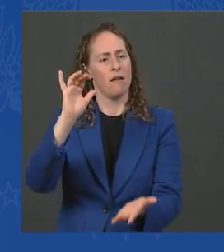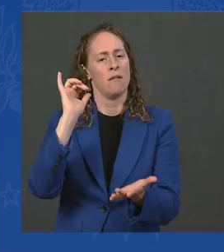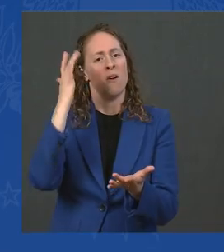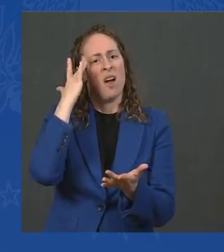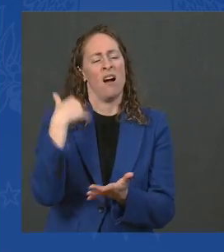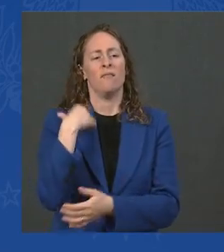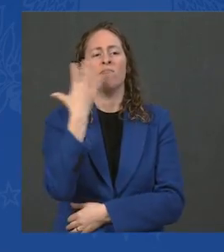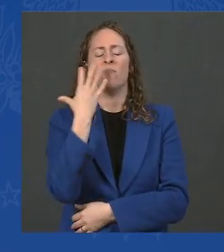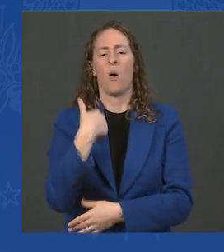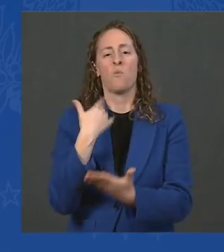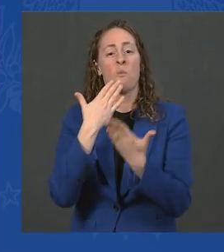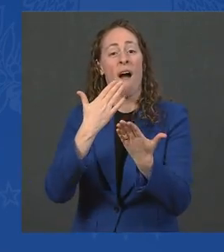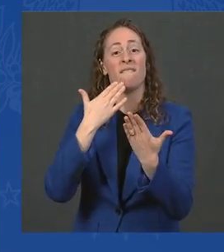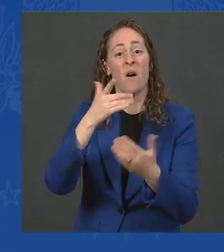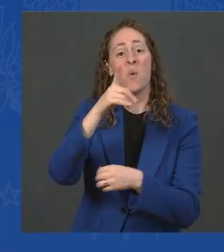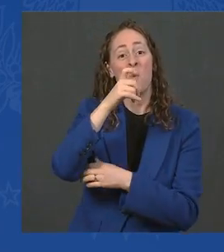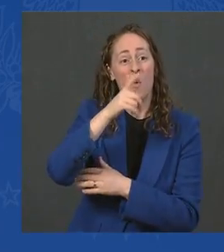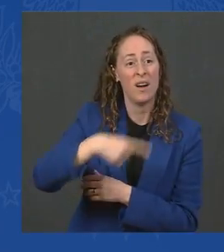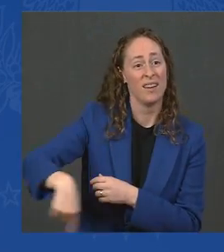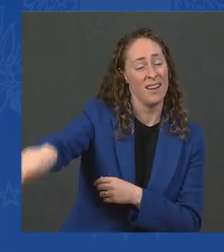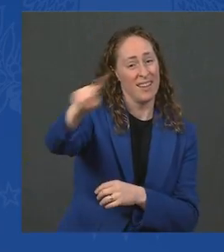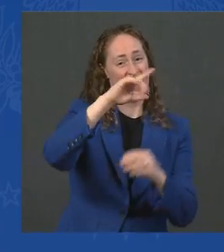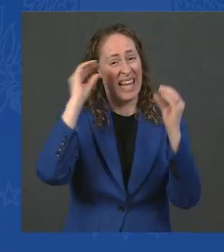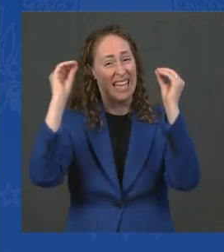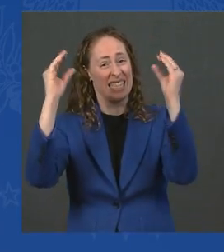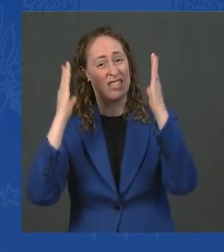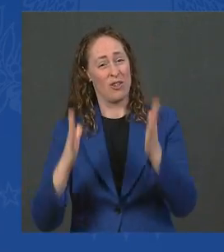who helped us through the last year, right Miguel?